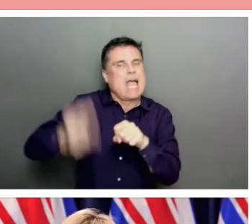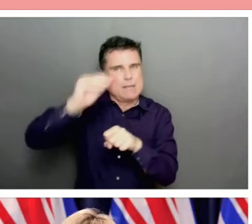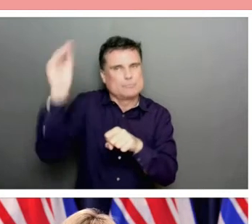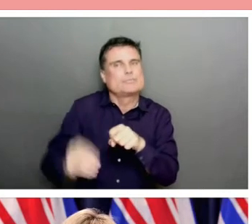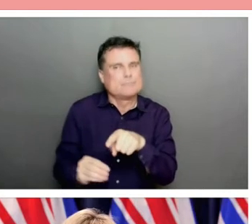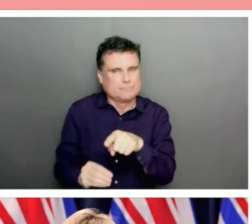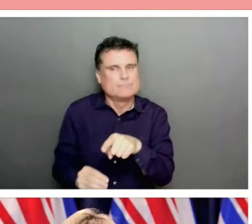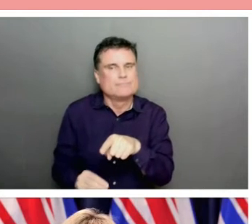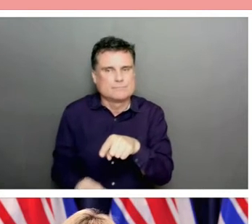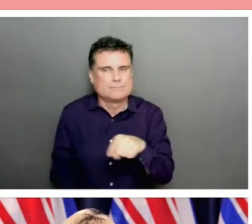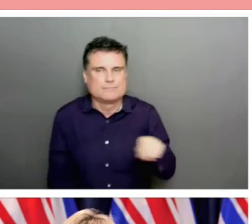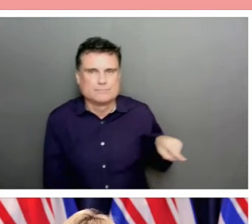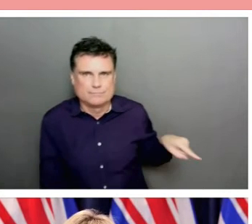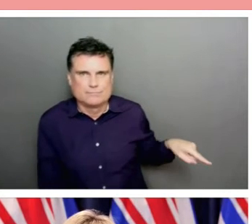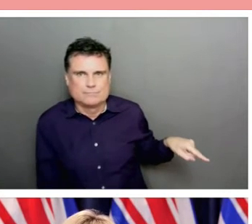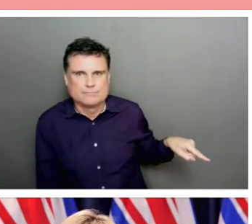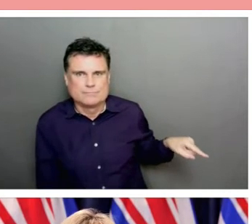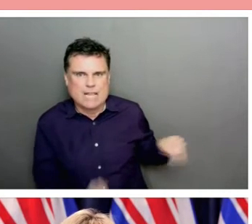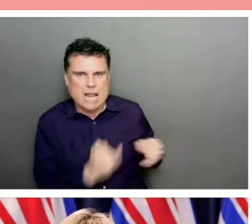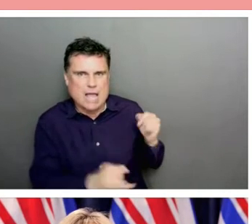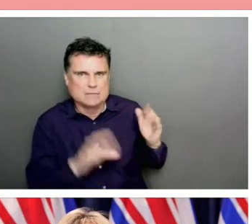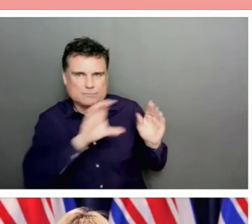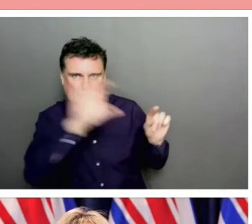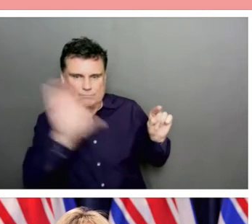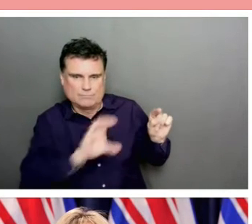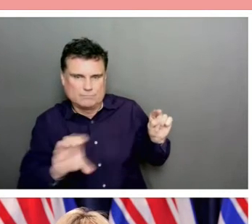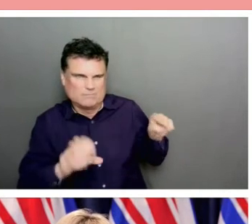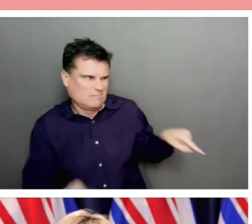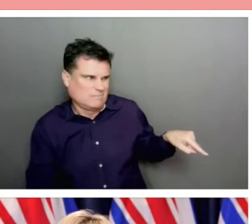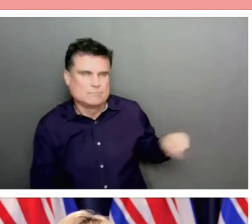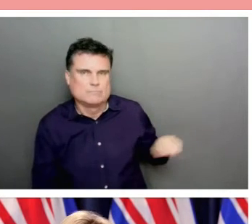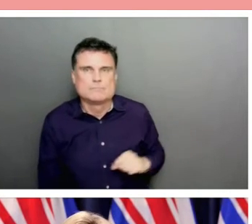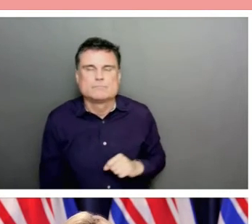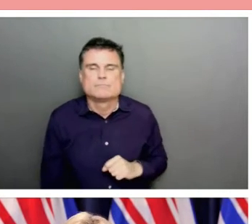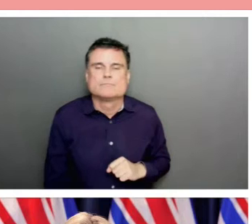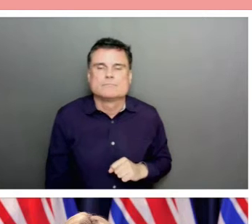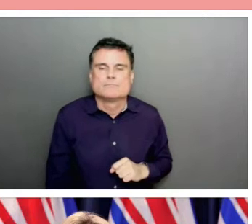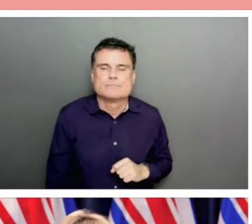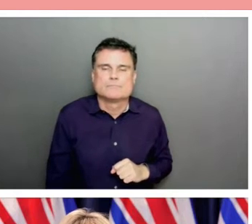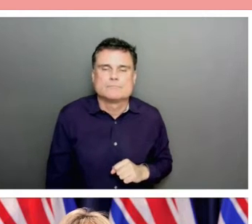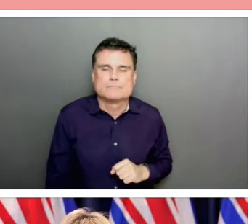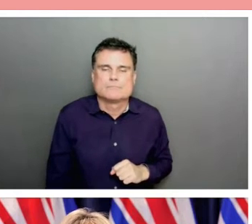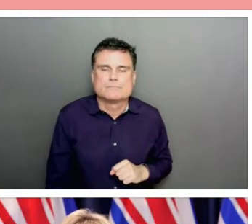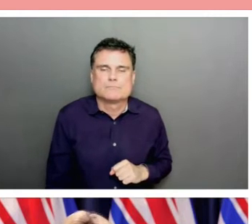In particular, many of the people who are over 80 are seniors, elders in long-term care and